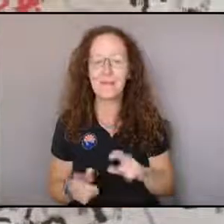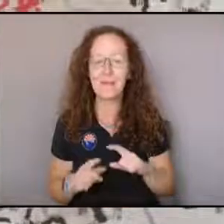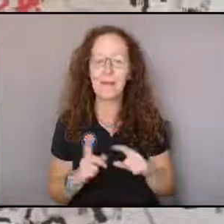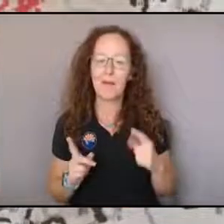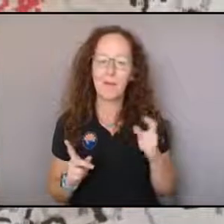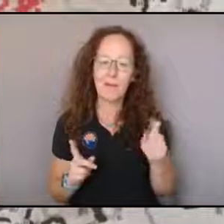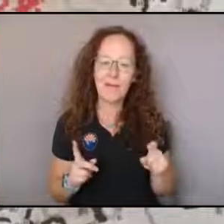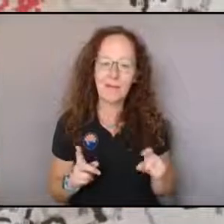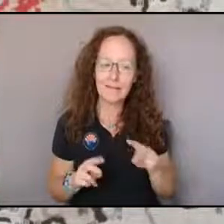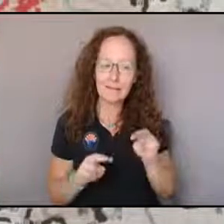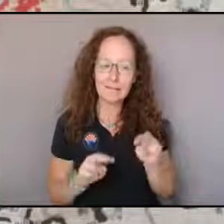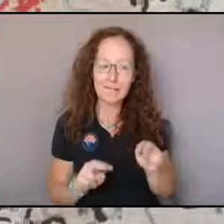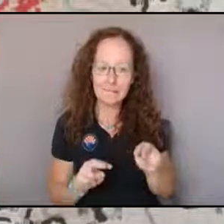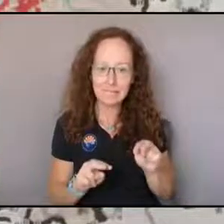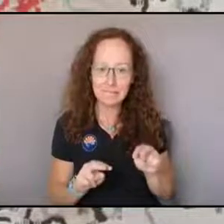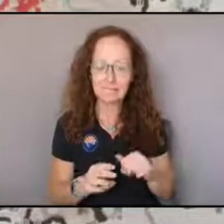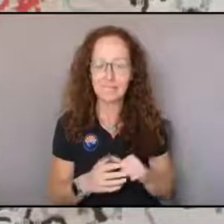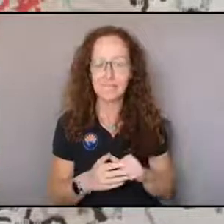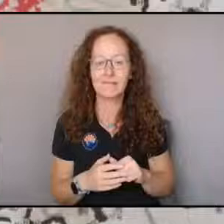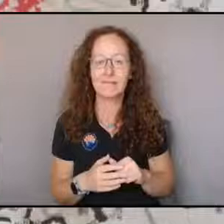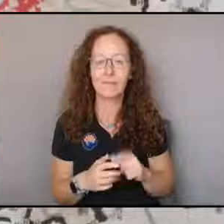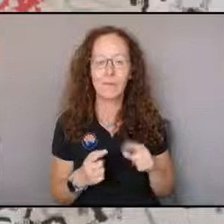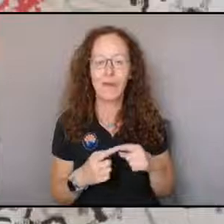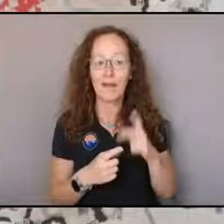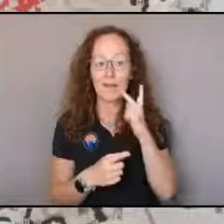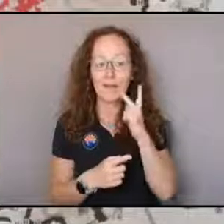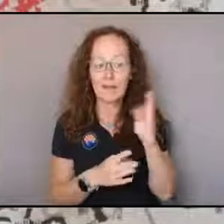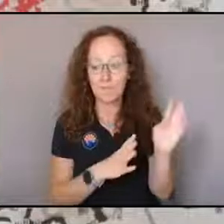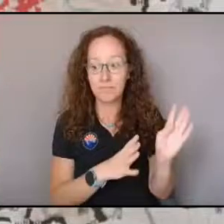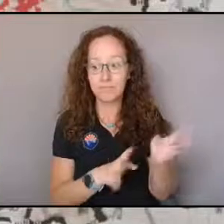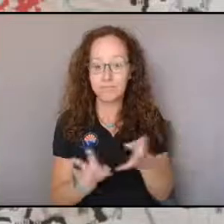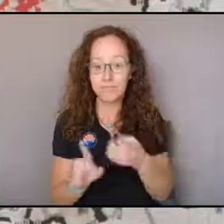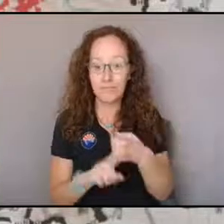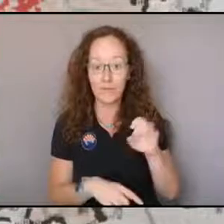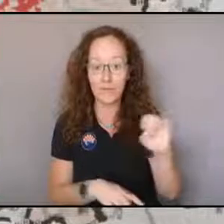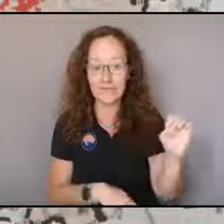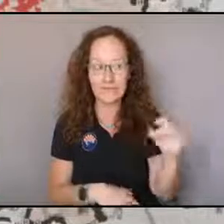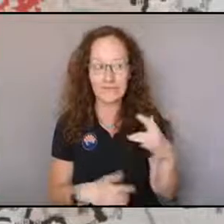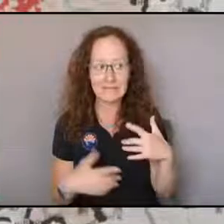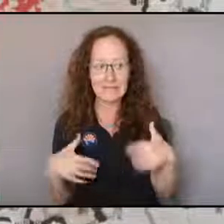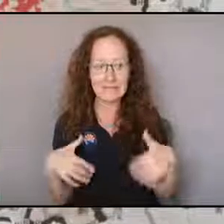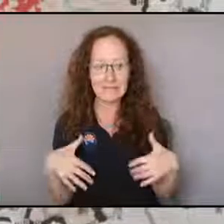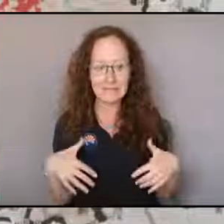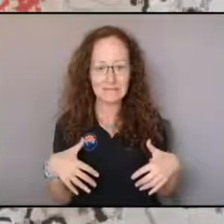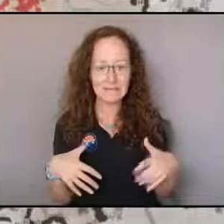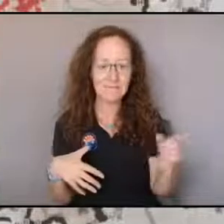BUT THOSE ARE THINGS THAT WE DEFINITELY WANT TO KEEP AN EYE OUT. ANY TIME I SEE THAT WIND DIRECTION, I GET NERVOUS